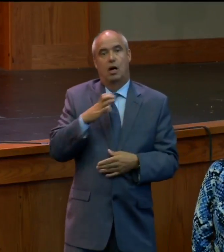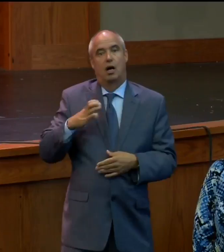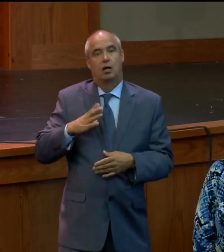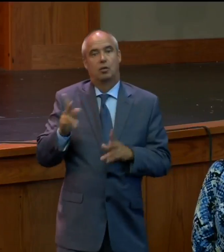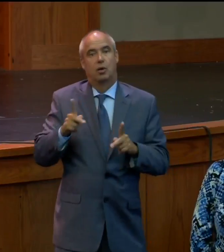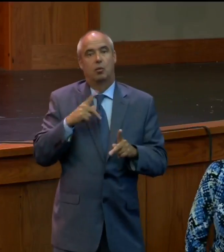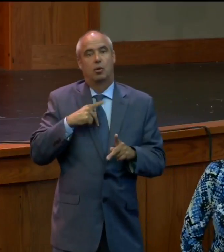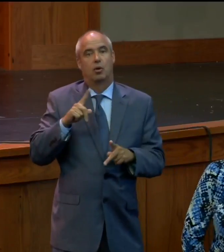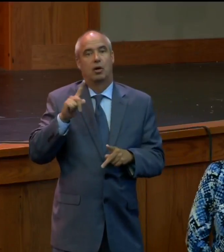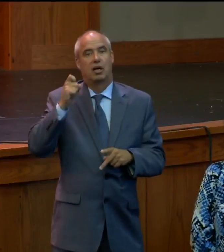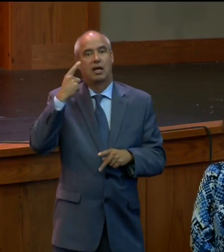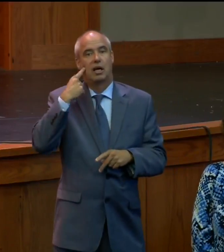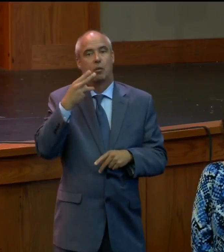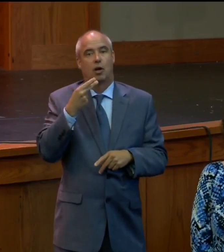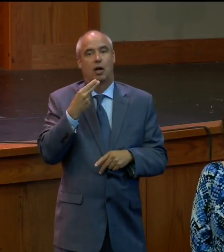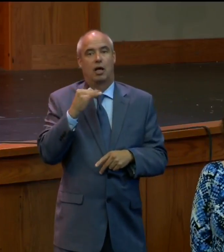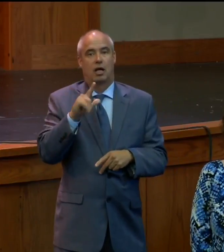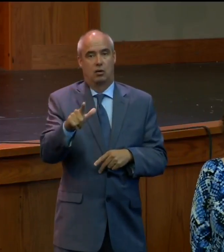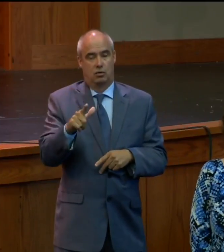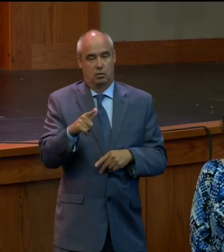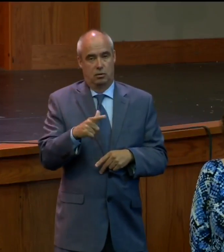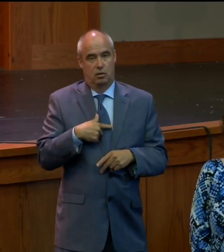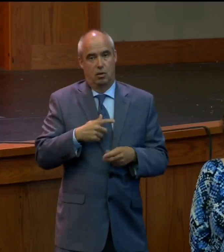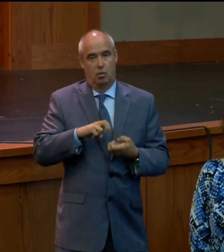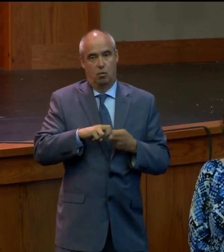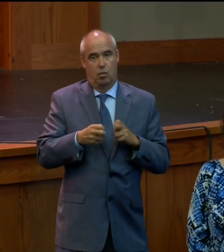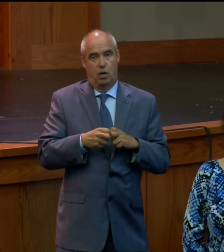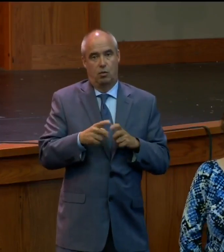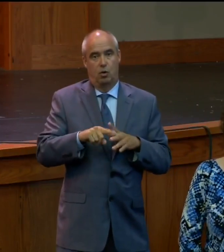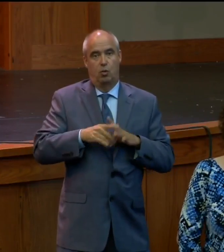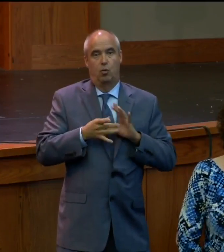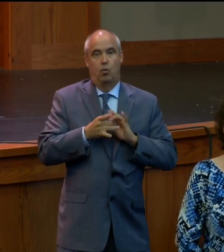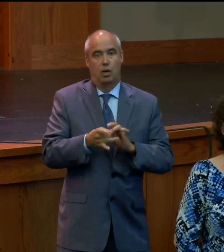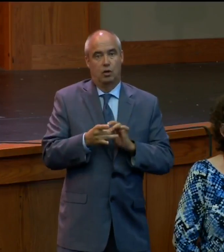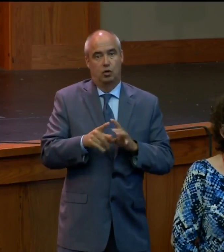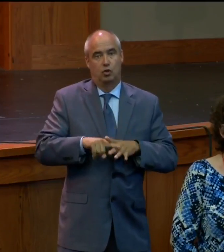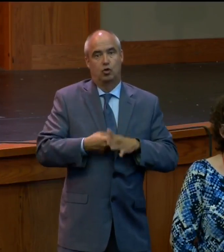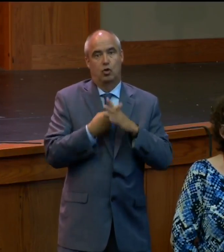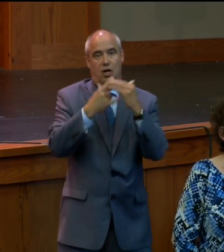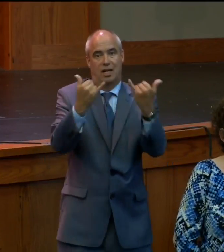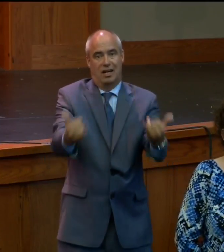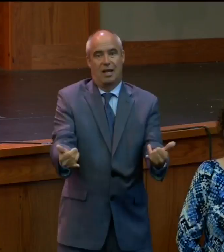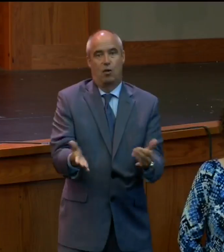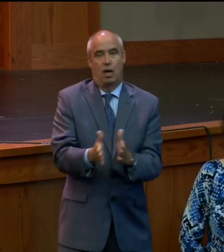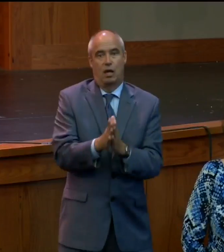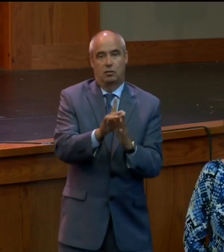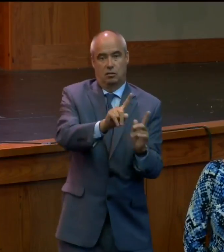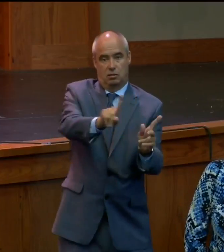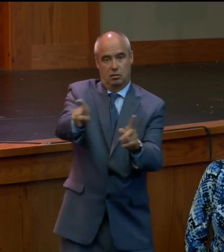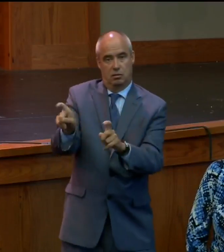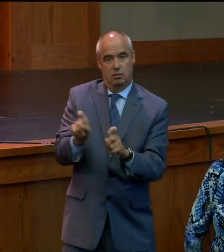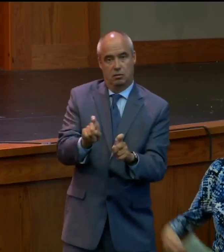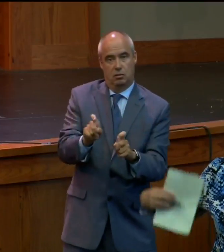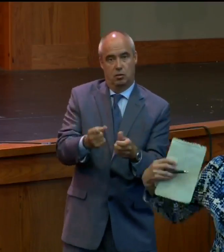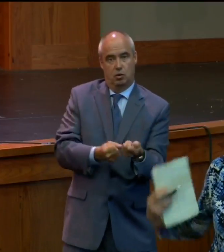THE PROBLEM IS BUILDING THESE RELATIONSHIPS NEEDS TO START NOW BECAUSE, FRANKLY, ASKING THEM TO SUPPORT YOU POLITICALLY OR US